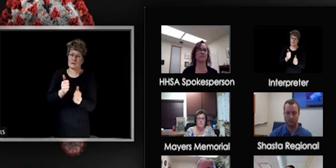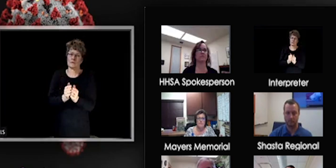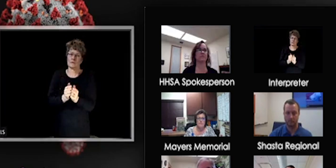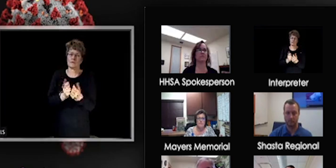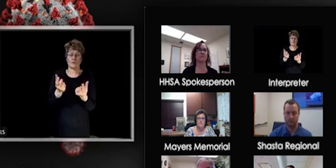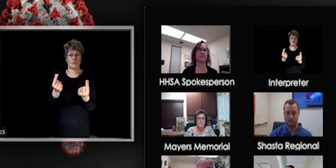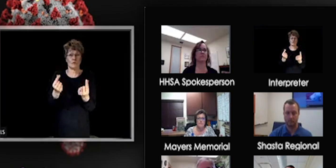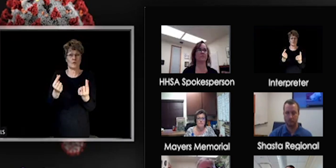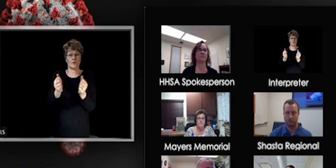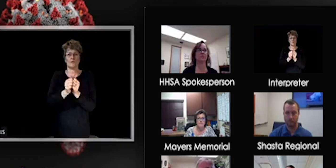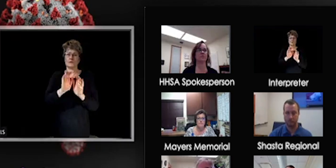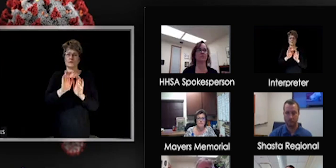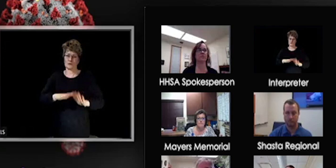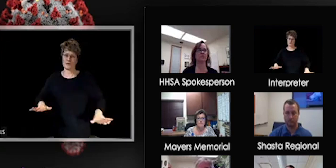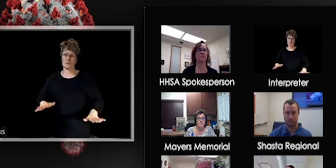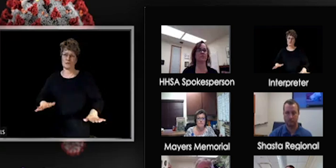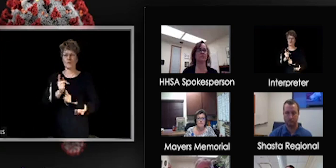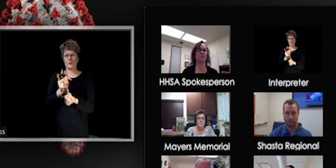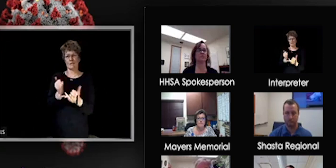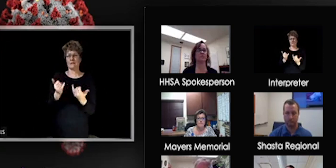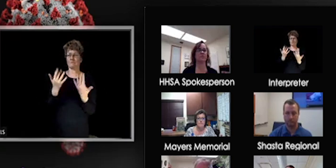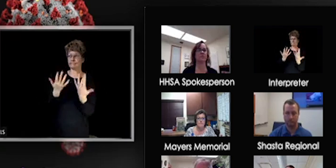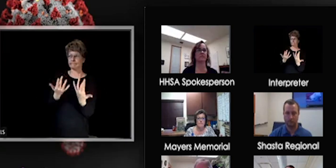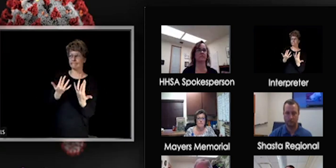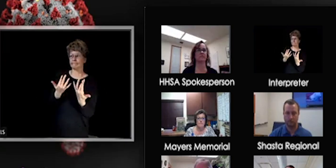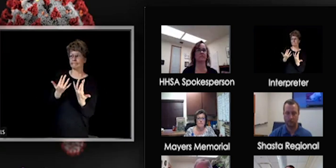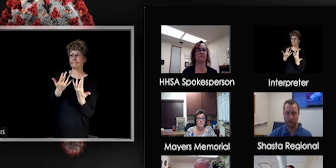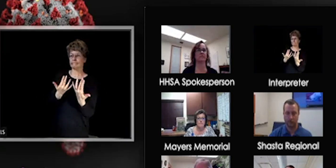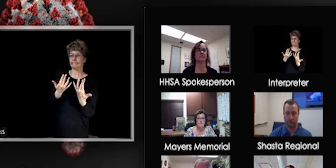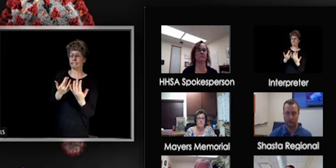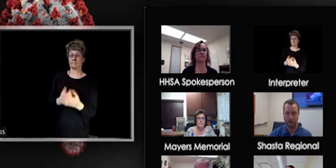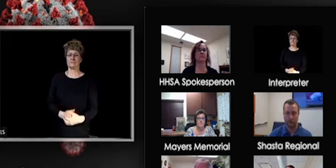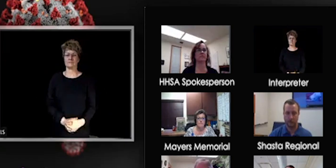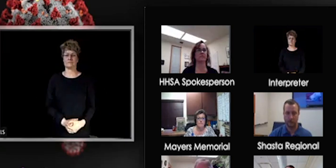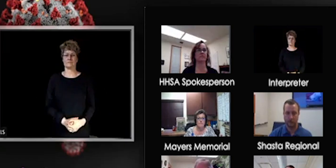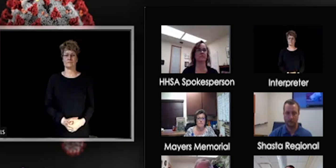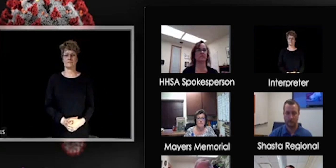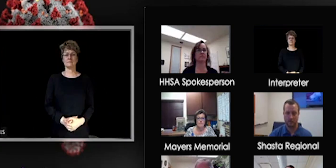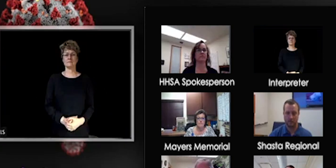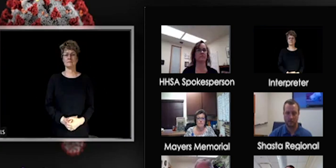works. We have these calls regularly with the state health department and we were just